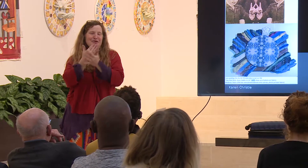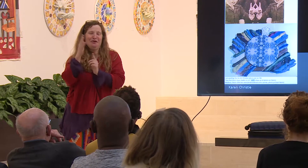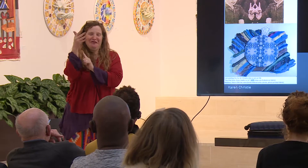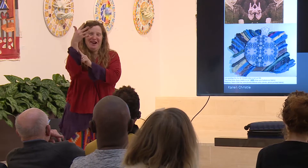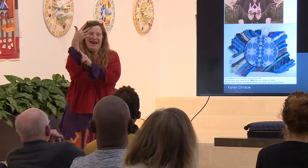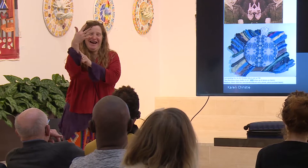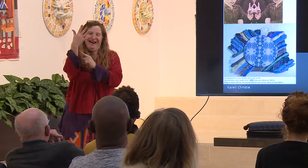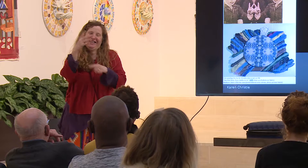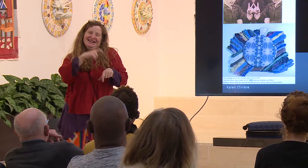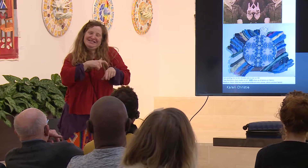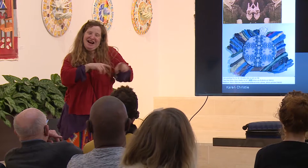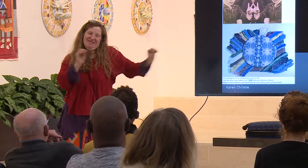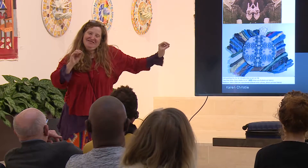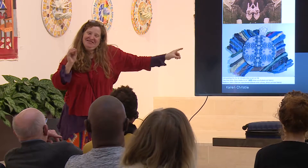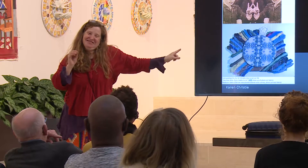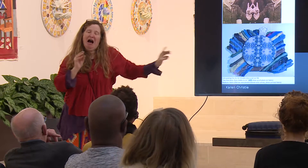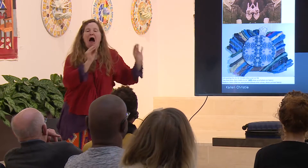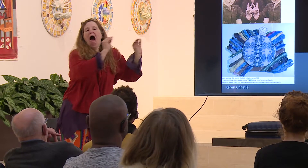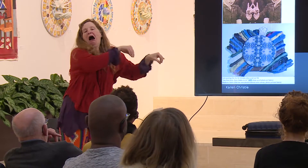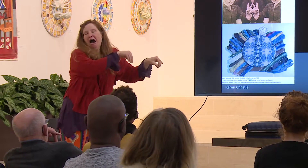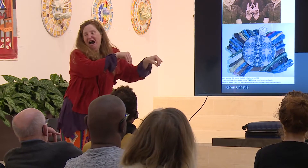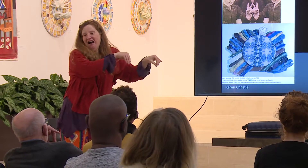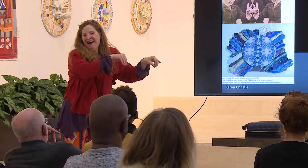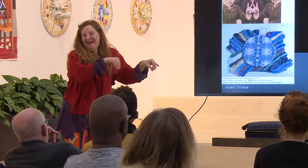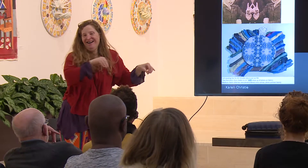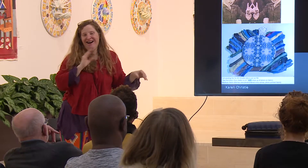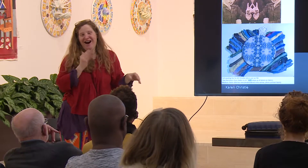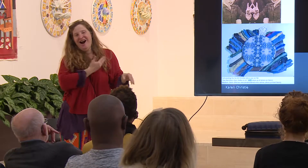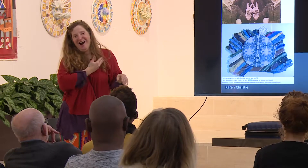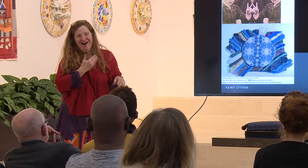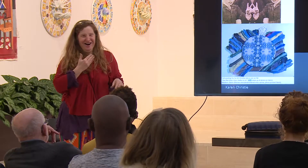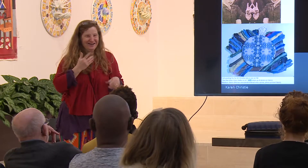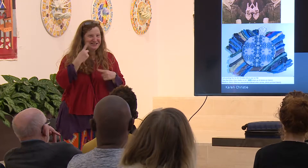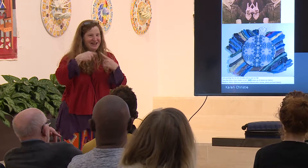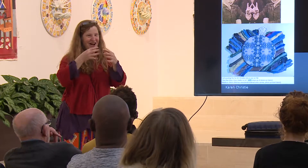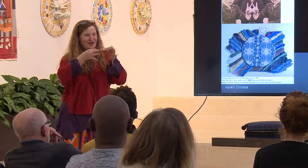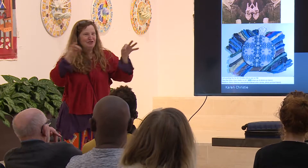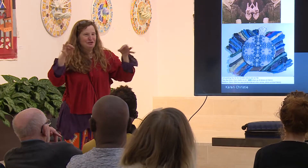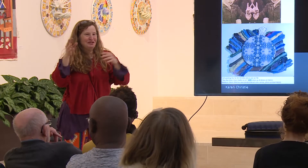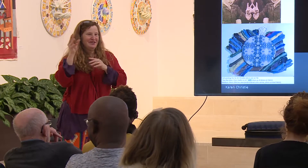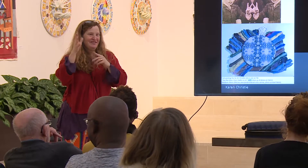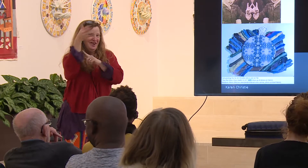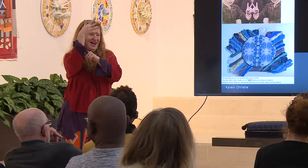I decided to take this idea and show them holding the deaf flag.